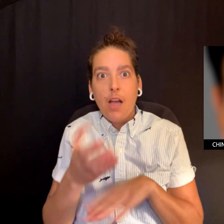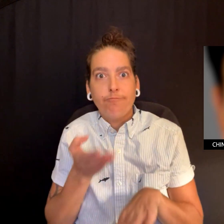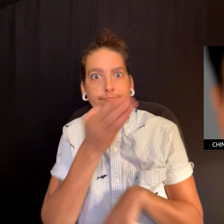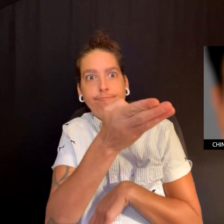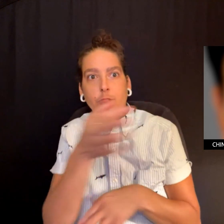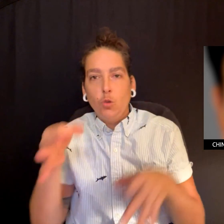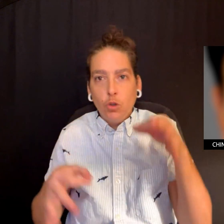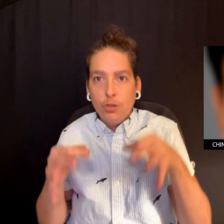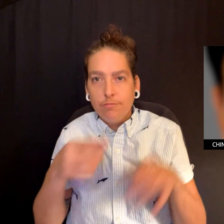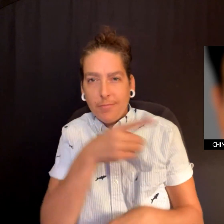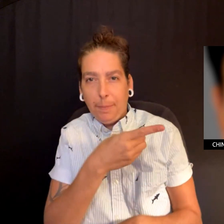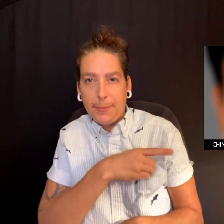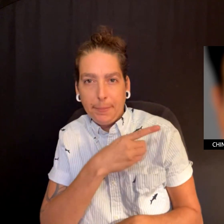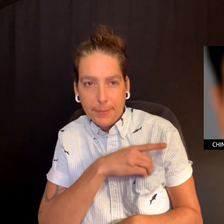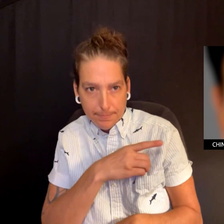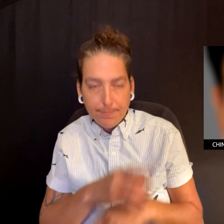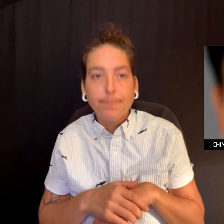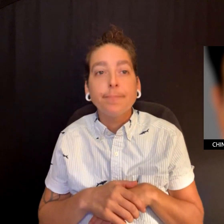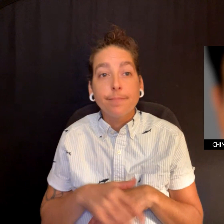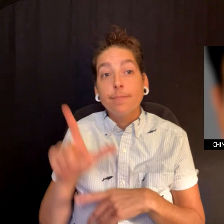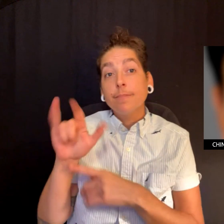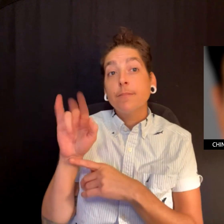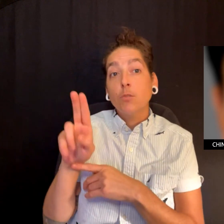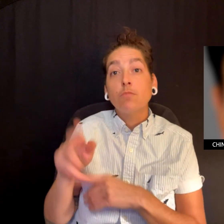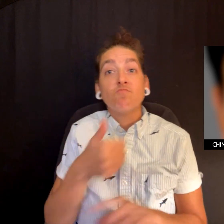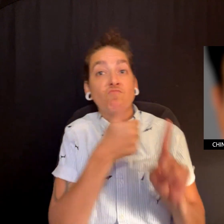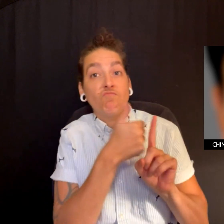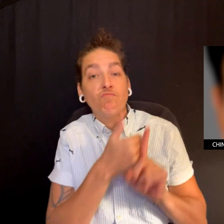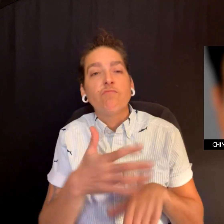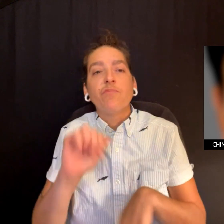He settled just before the case was to go to court in Minneapolis.